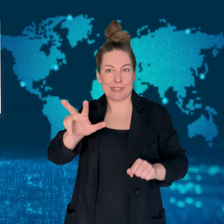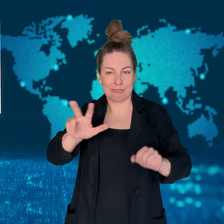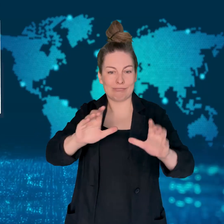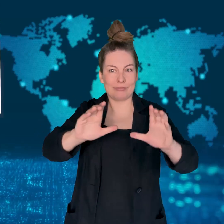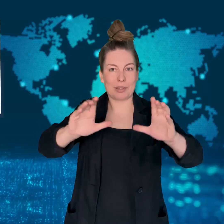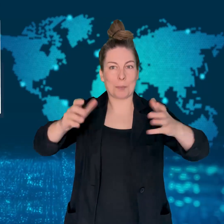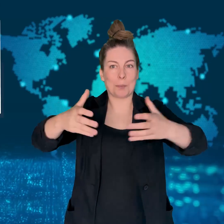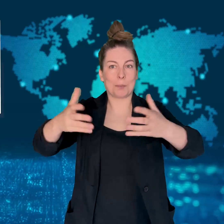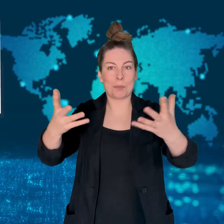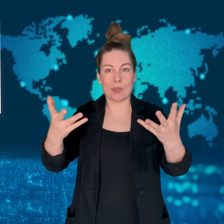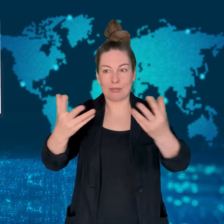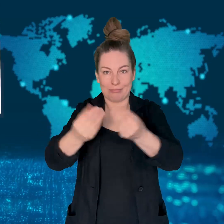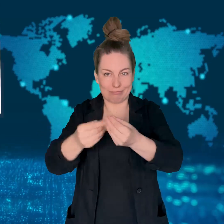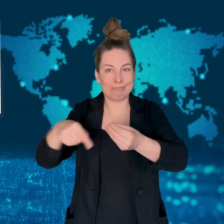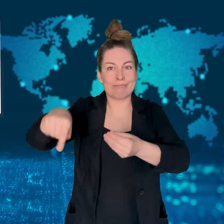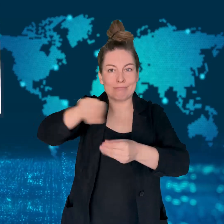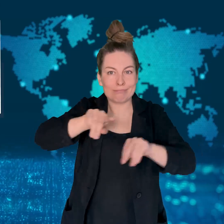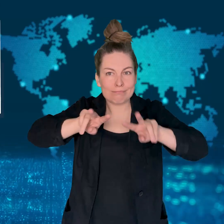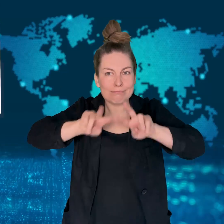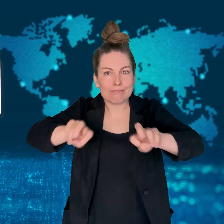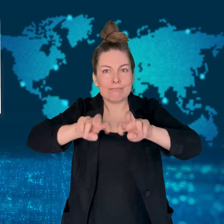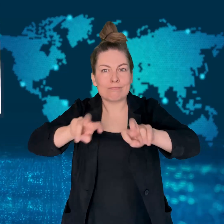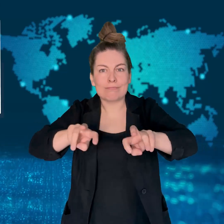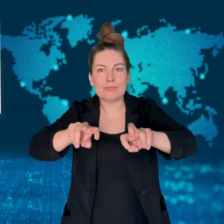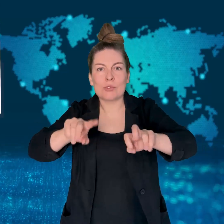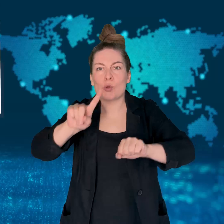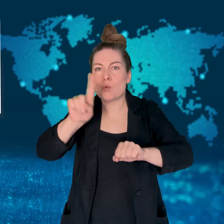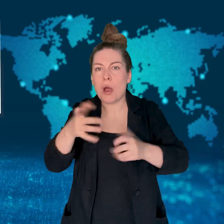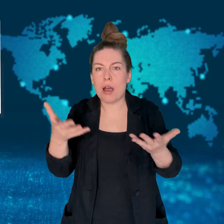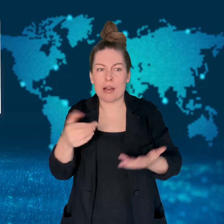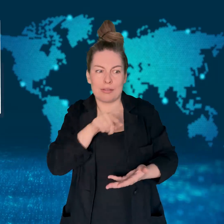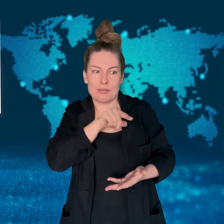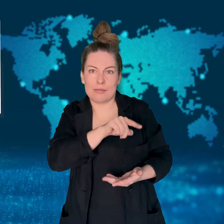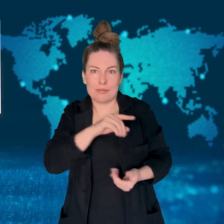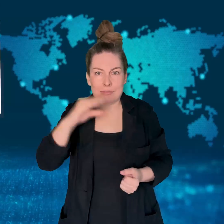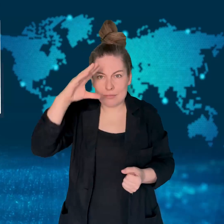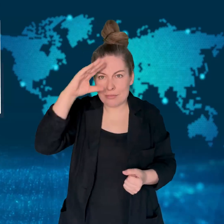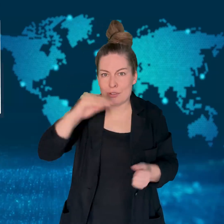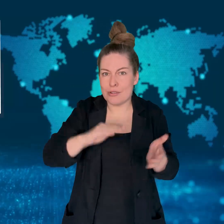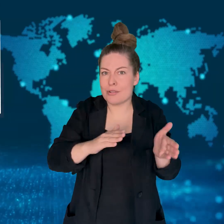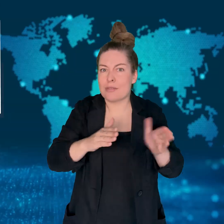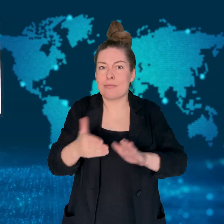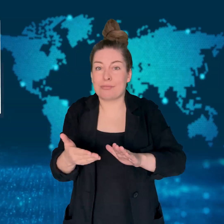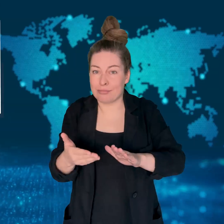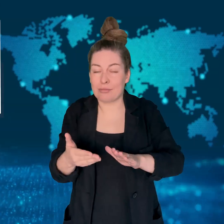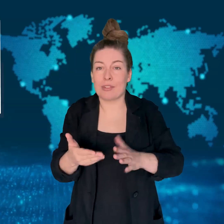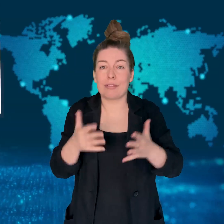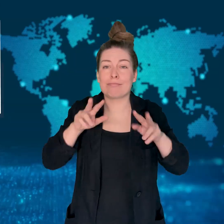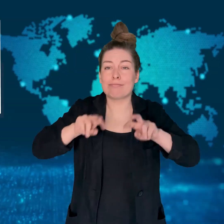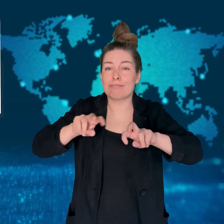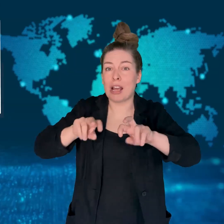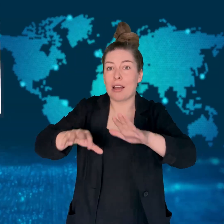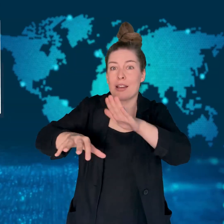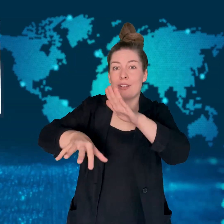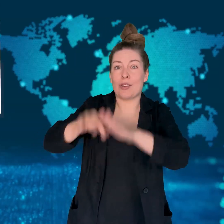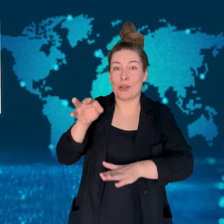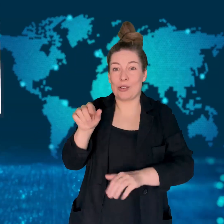a joint team of Australian, South African, and Nigerian authorities.